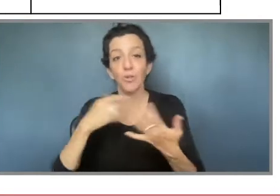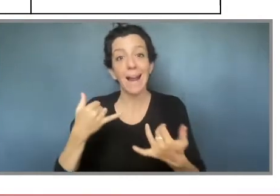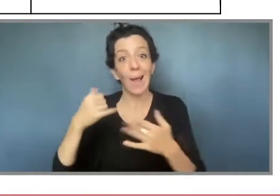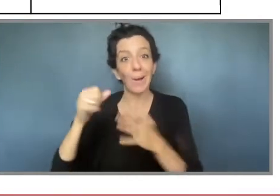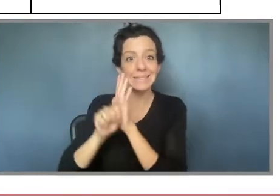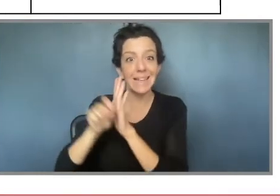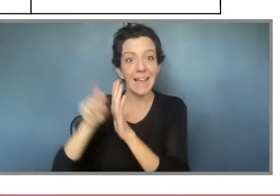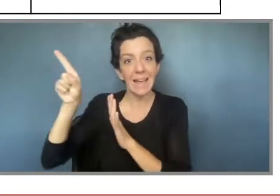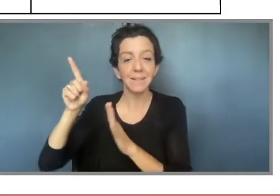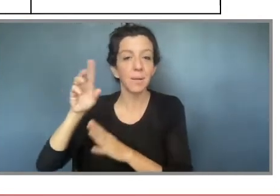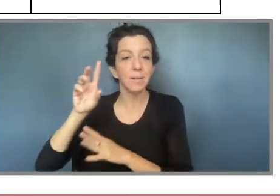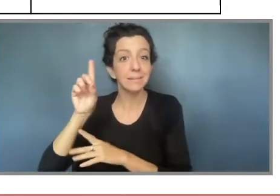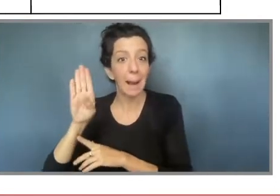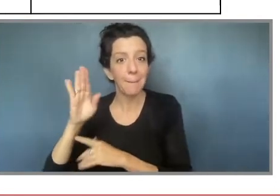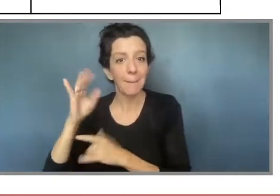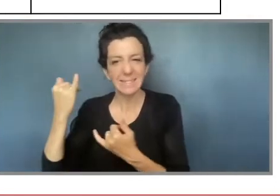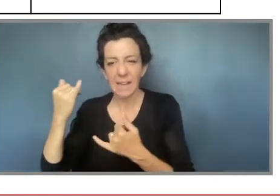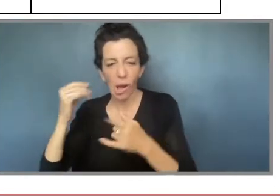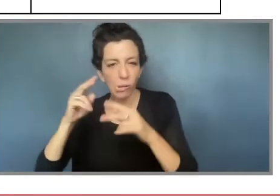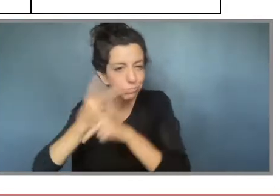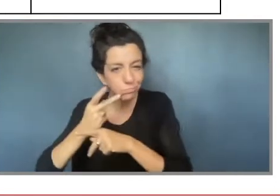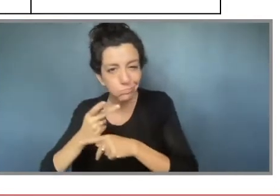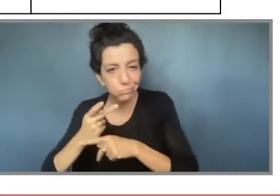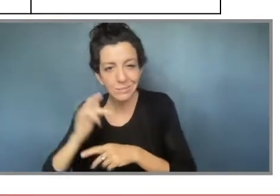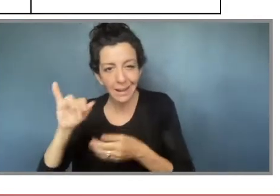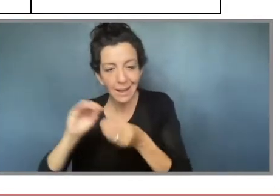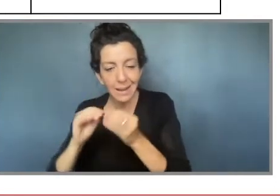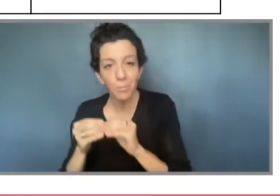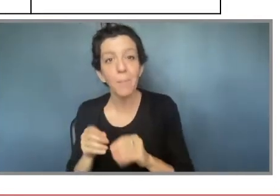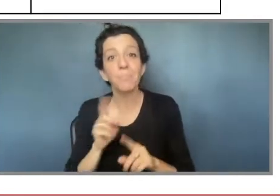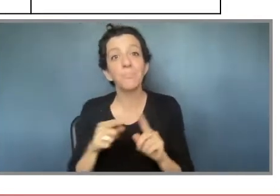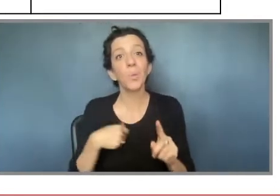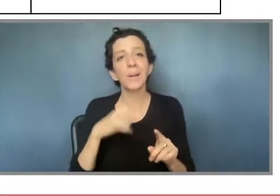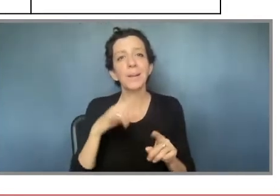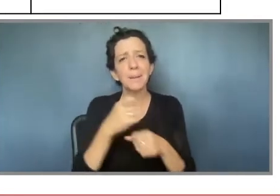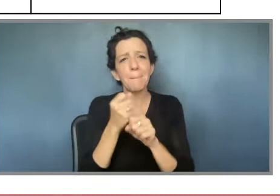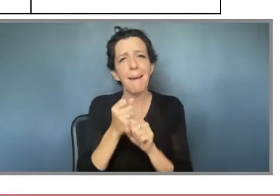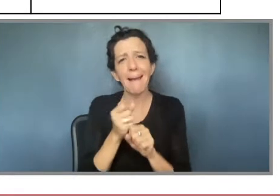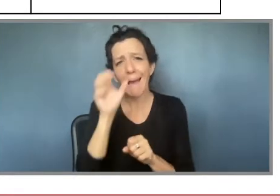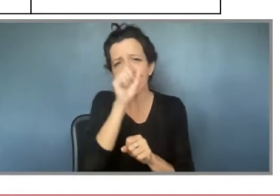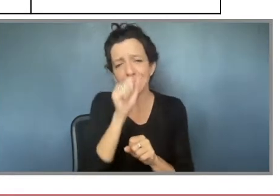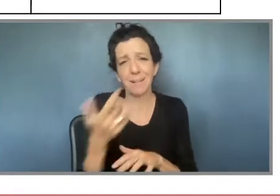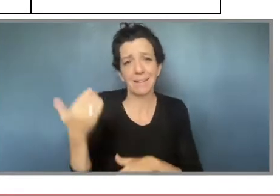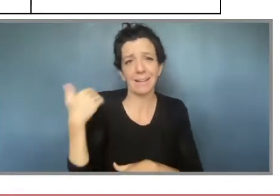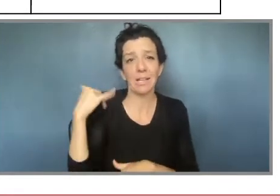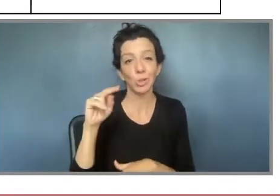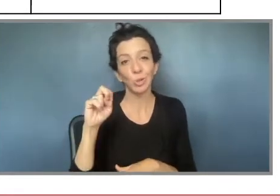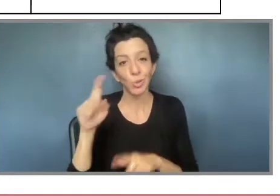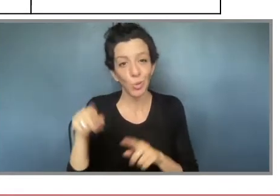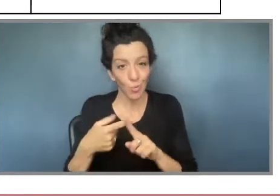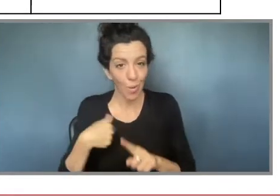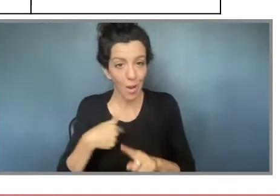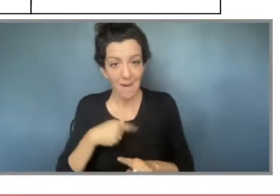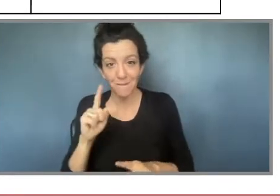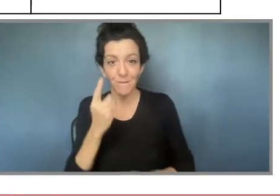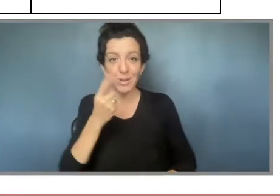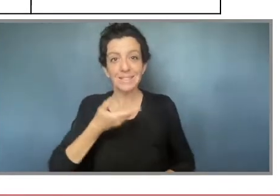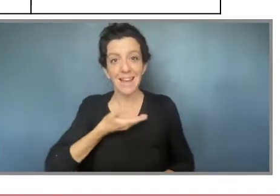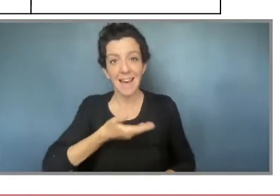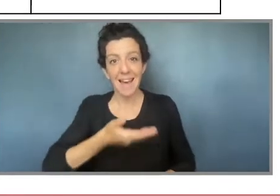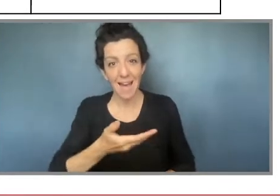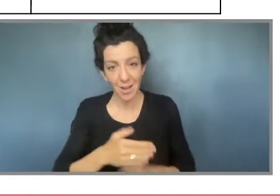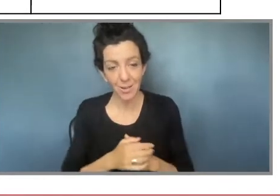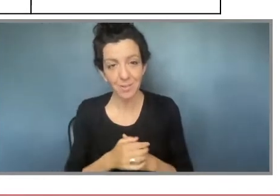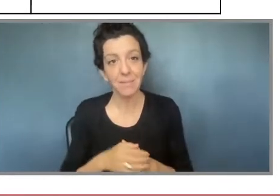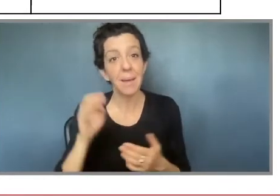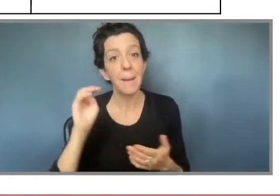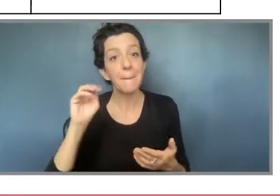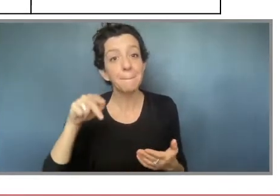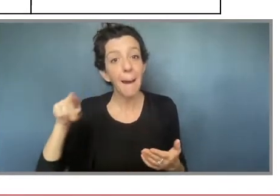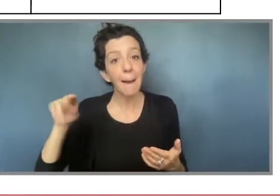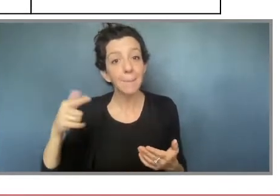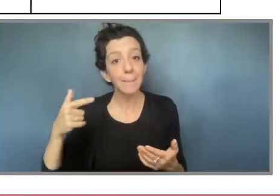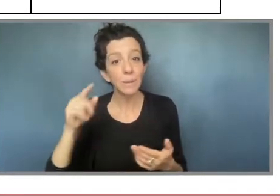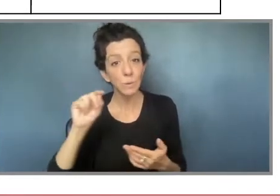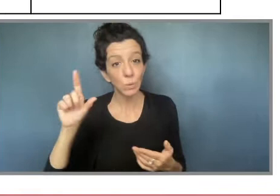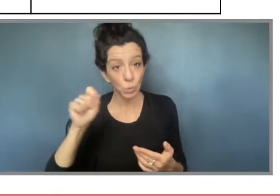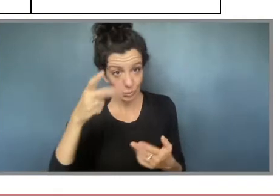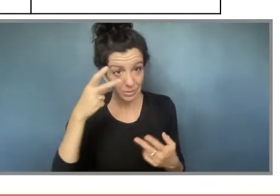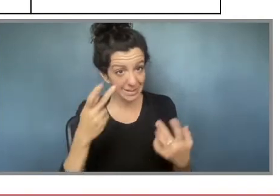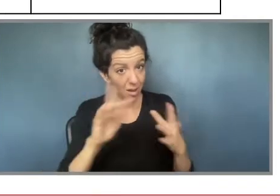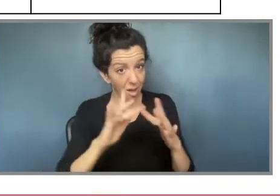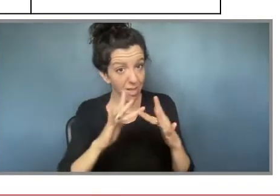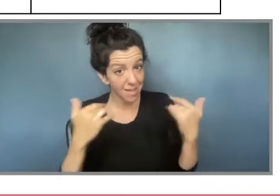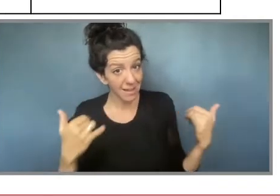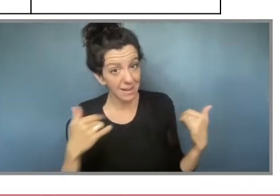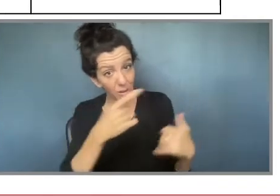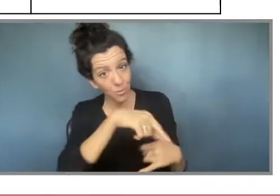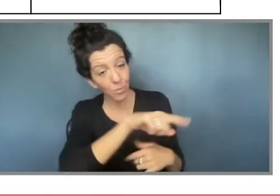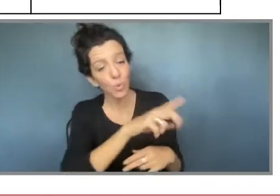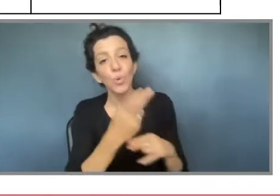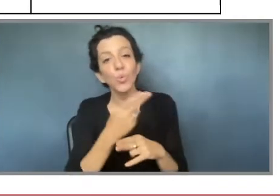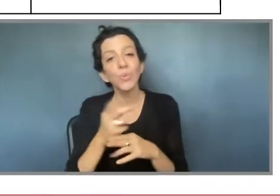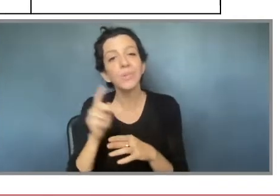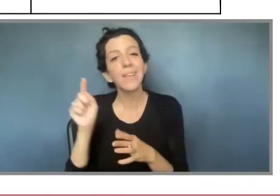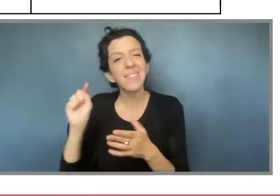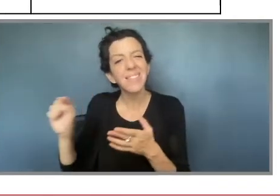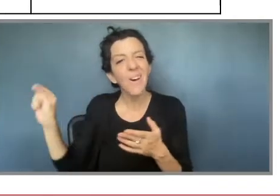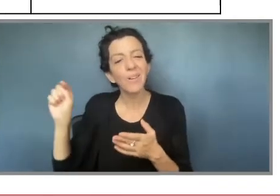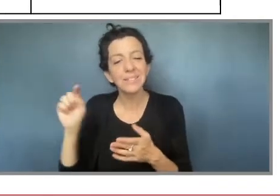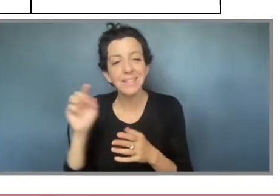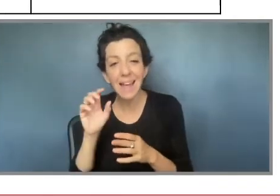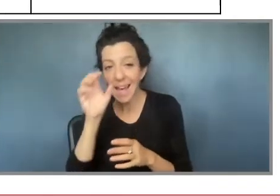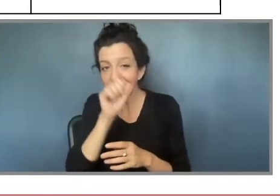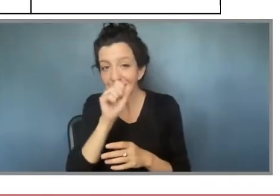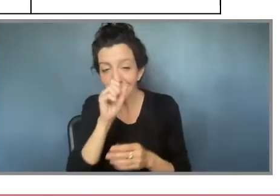Studio: But NBC made a population estimate way back in June, when we were first brought on to this project and the